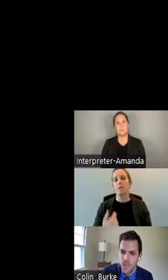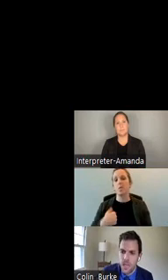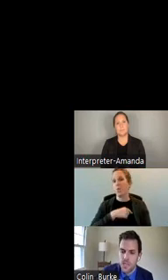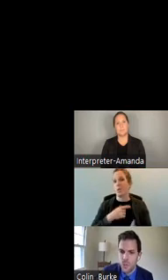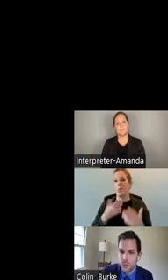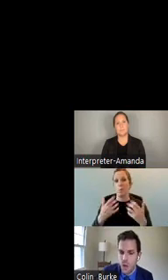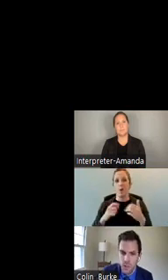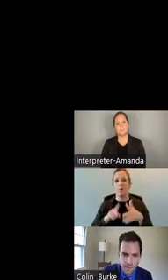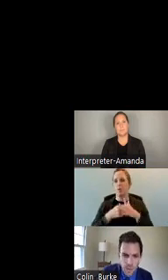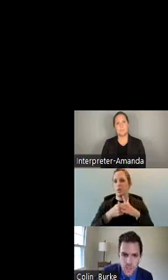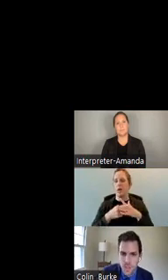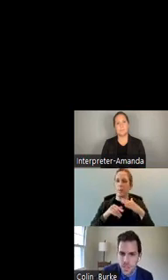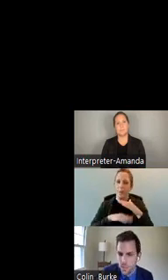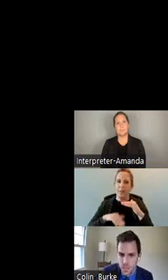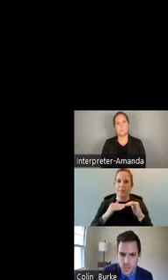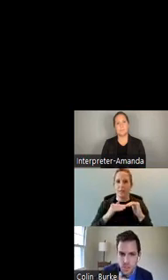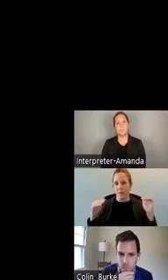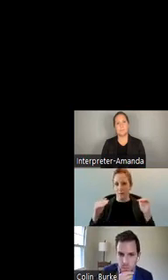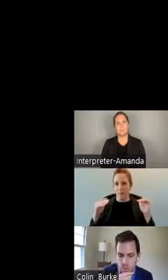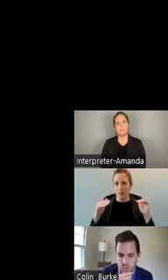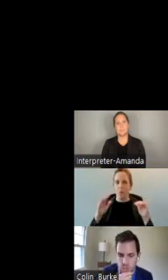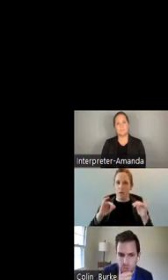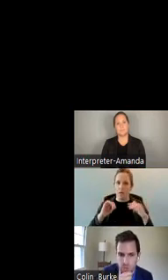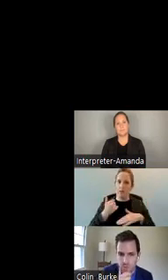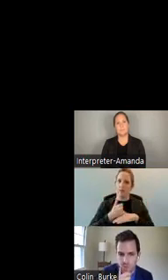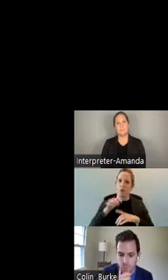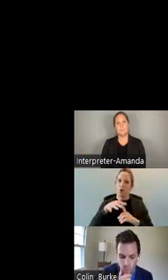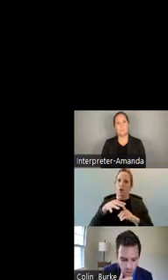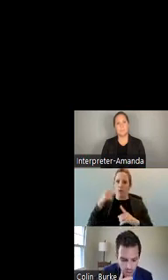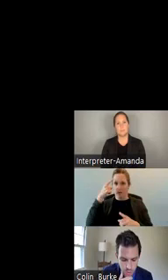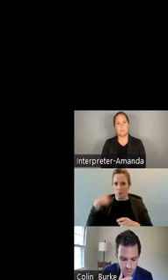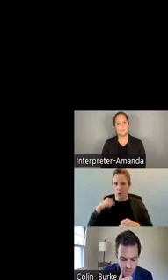and so our the first project that we undertook in partnership with Bridge Over Troubled Waters was